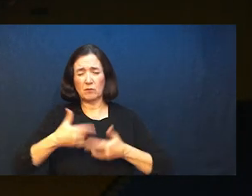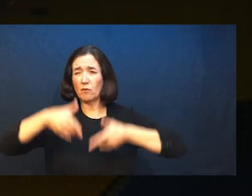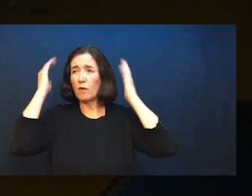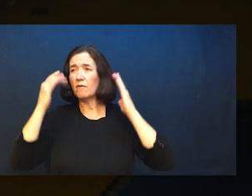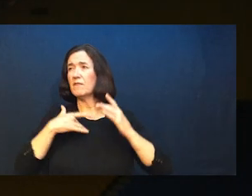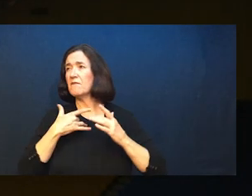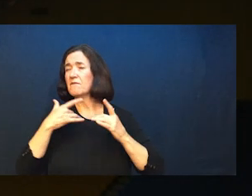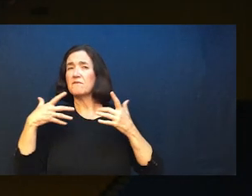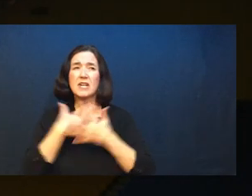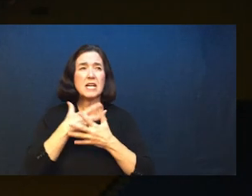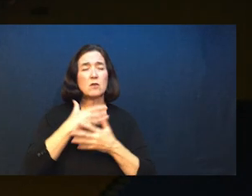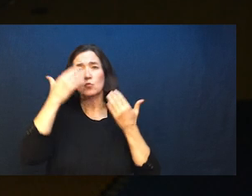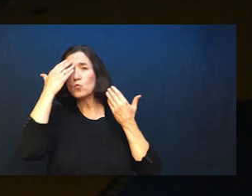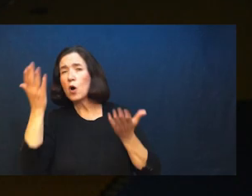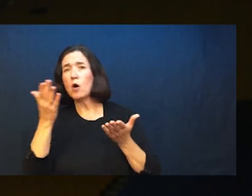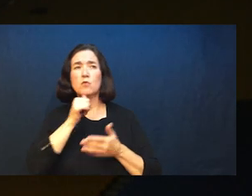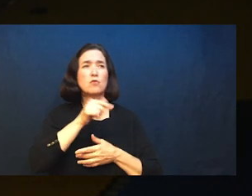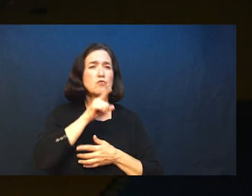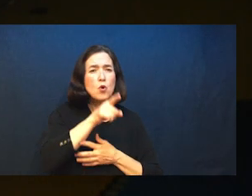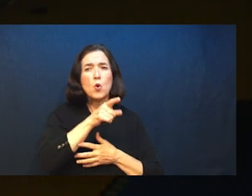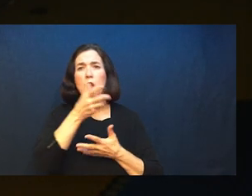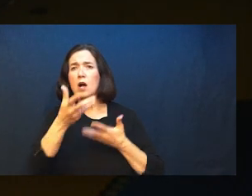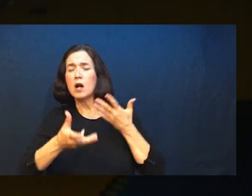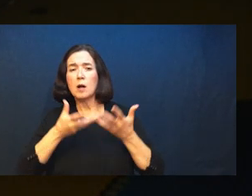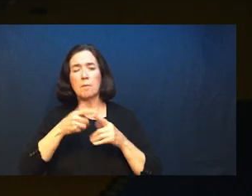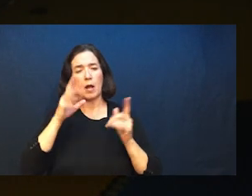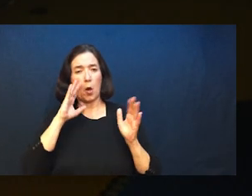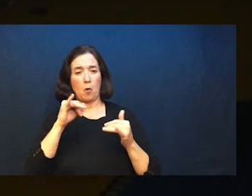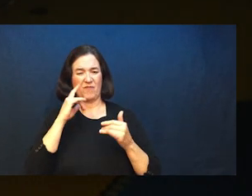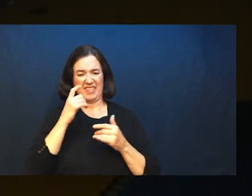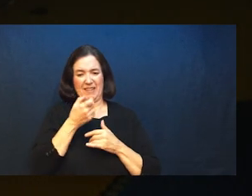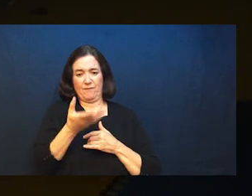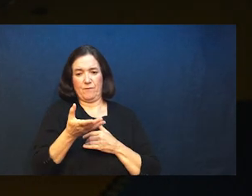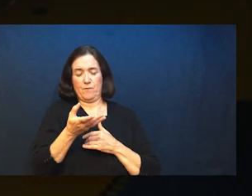We live in a world that is overwhelmed by a sense of fear, of unknown, and of uncertainty,